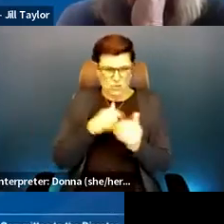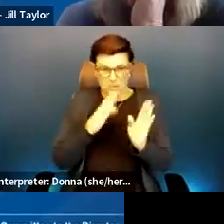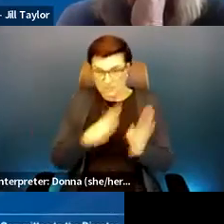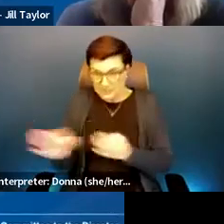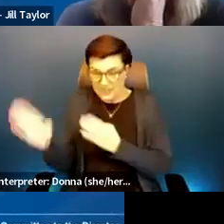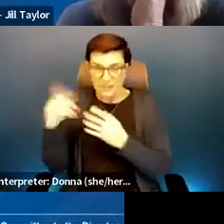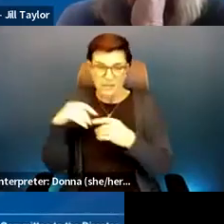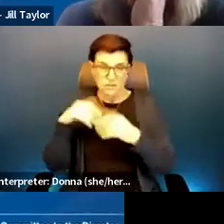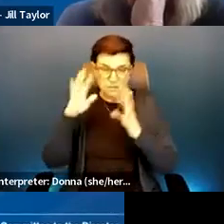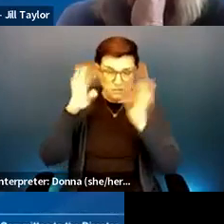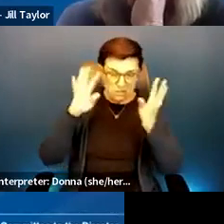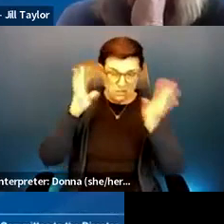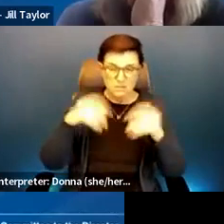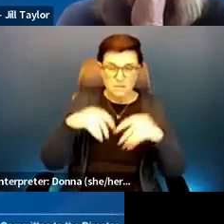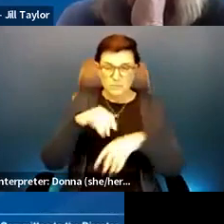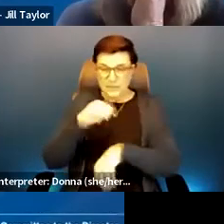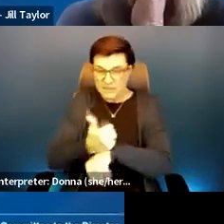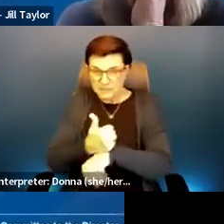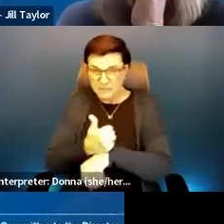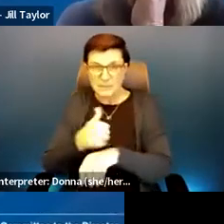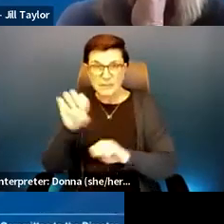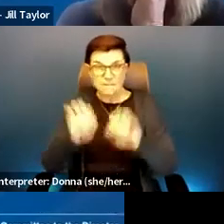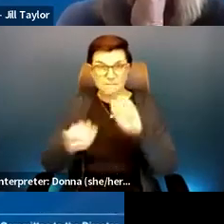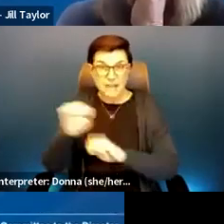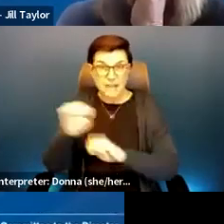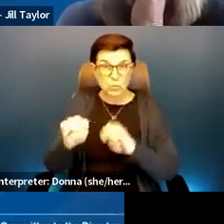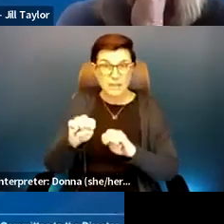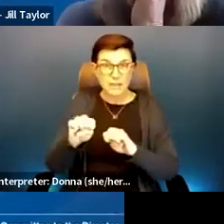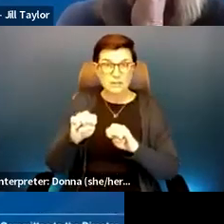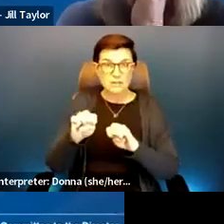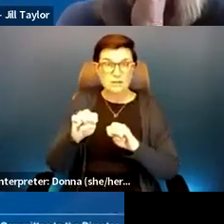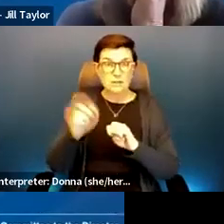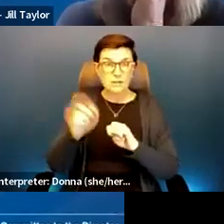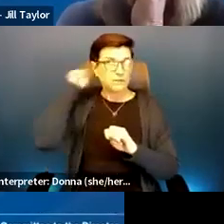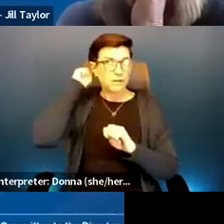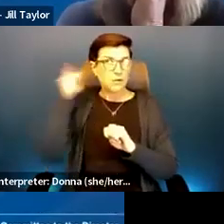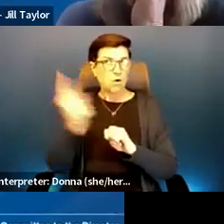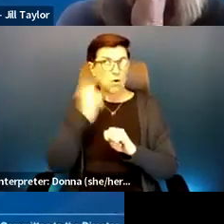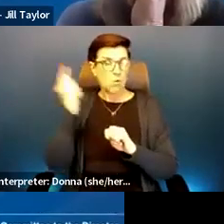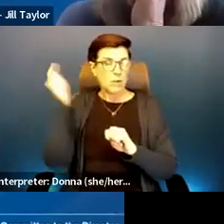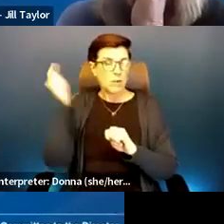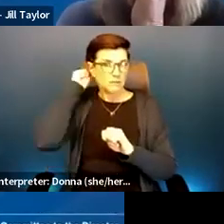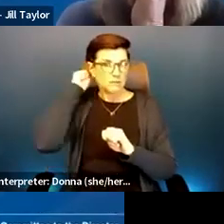and evaluating all of our work with health equity principles in mind. So I just wanted to highlight that partnership